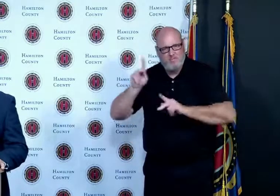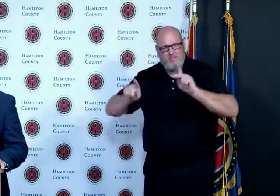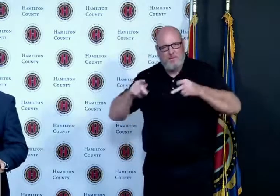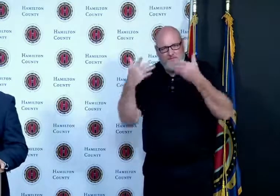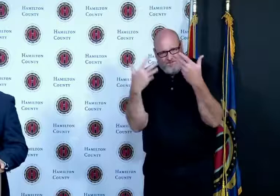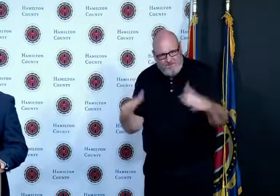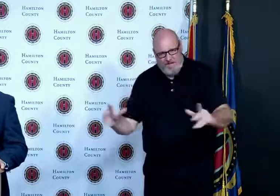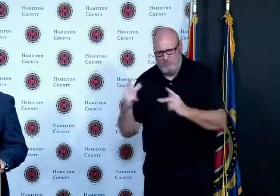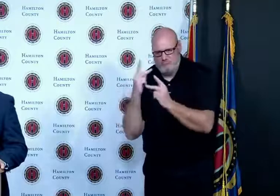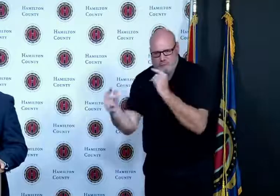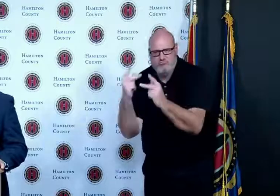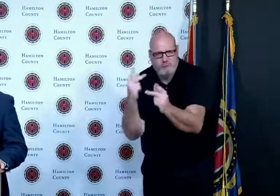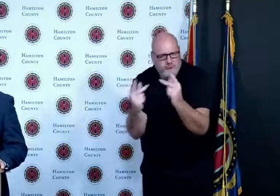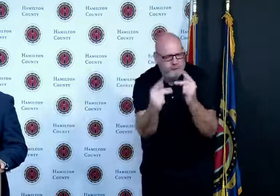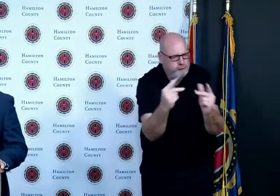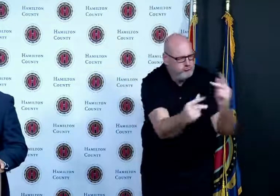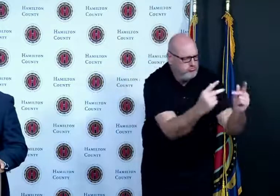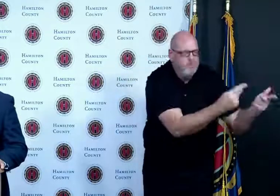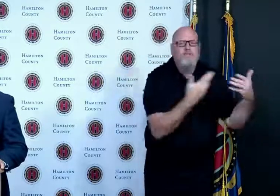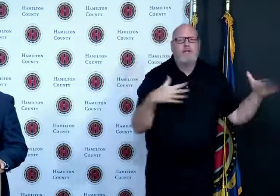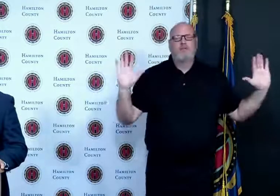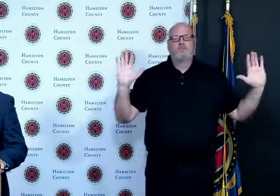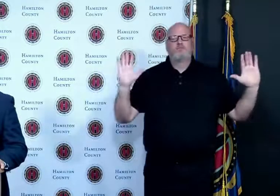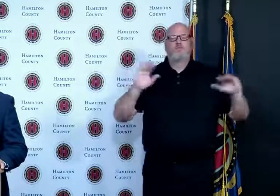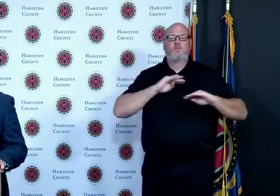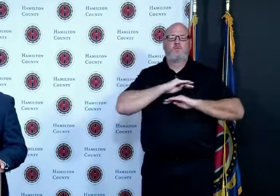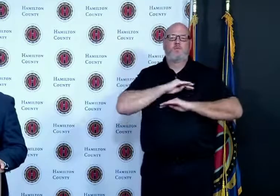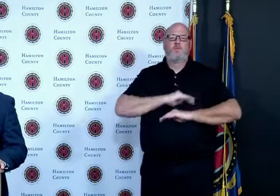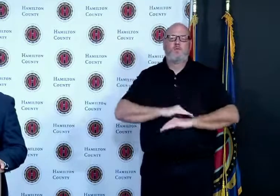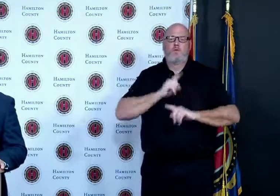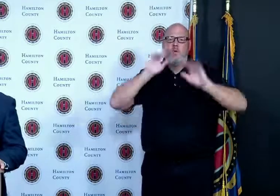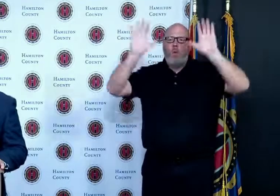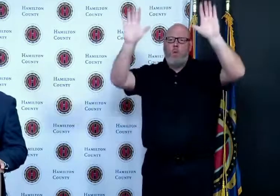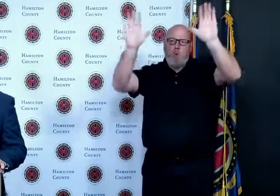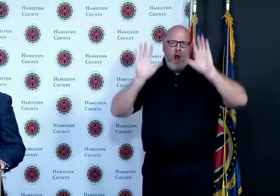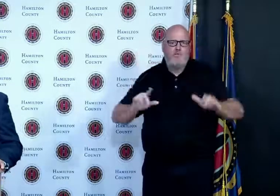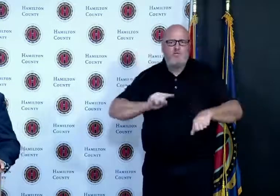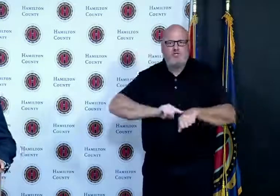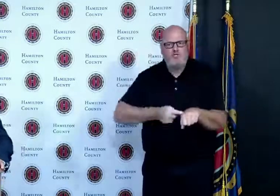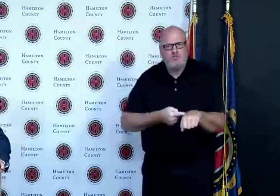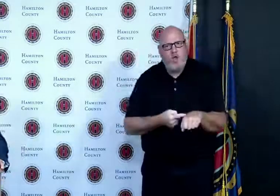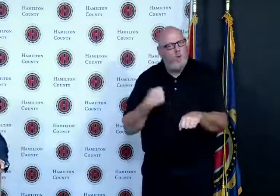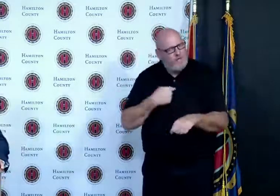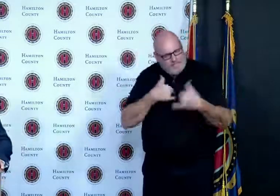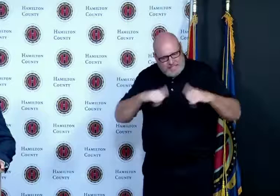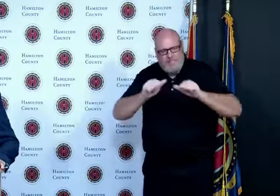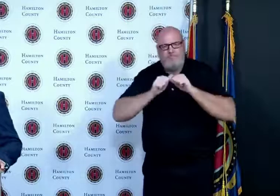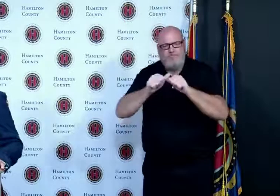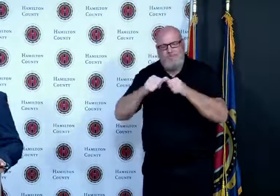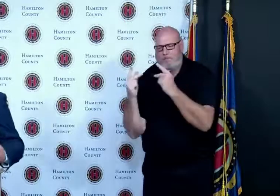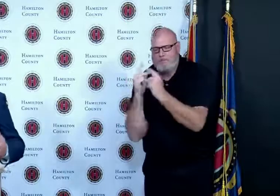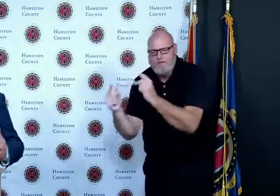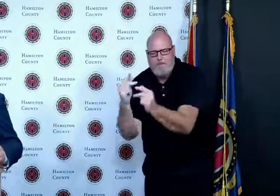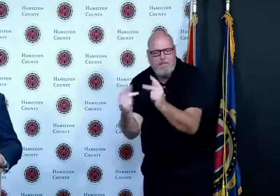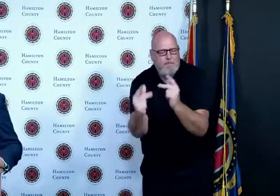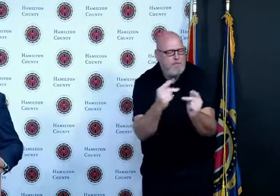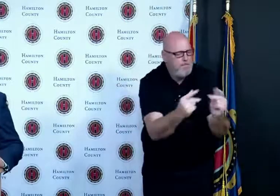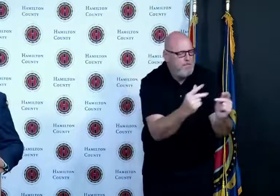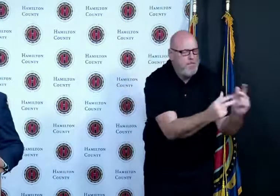that's a wonderful start and we're excited to see this effort continue similar to usual I'd like to run through the numbers and kind of give some updates that way